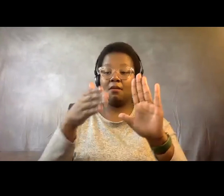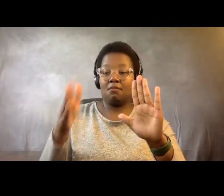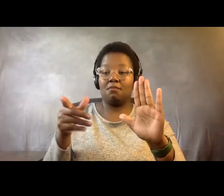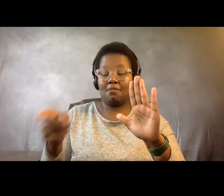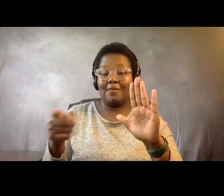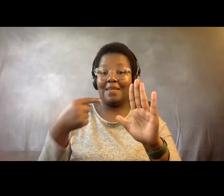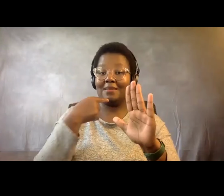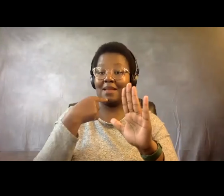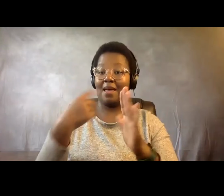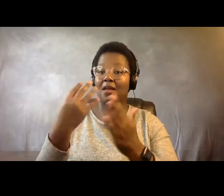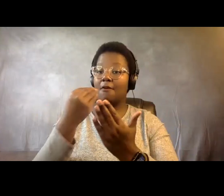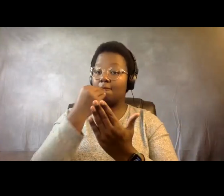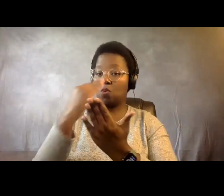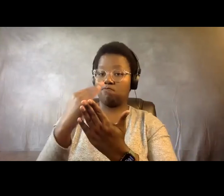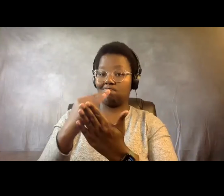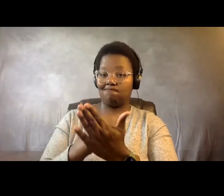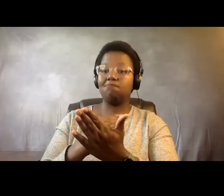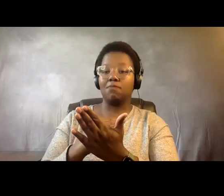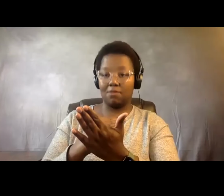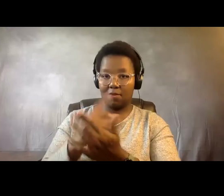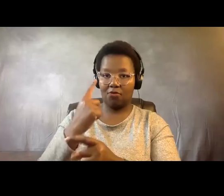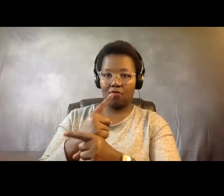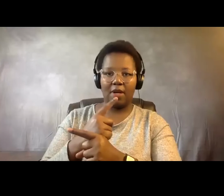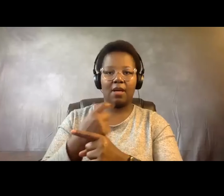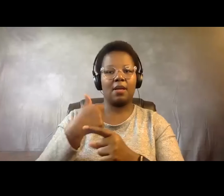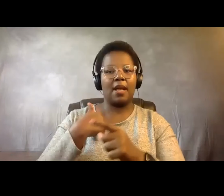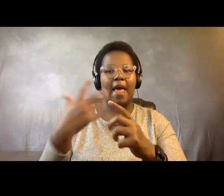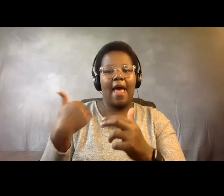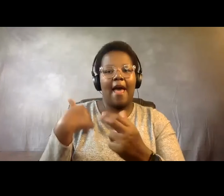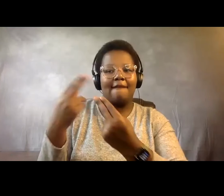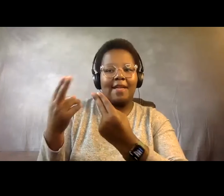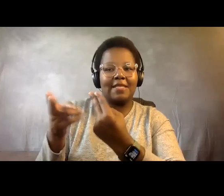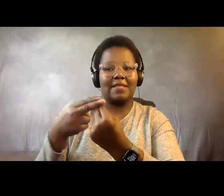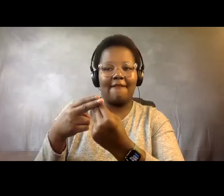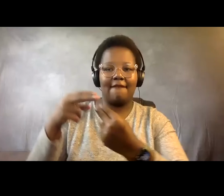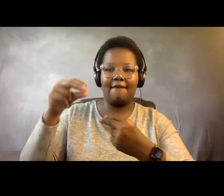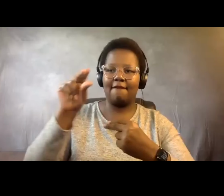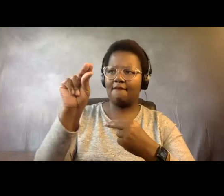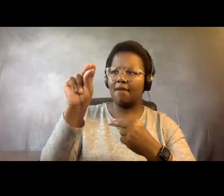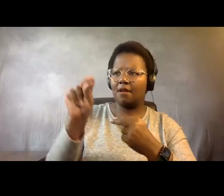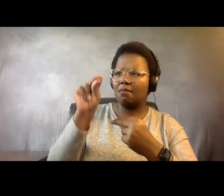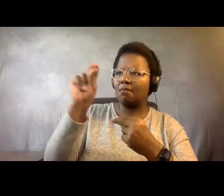but in order to gain space I've put it on top of the image. So what I want for the save button,